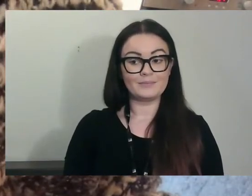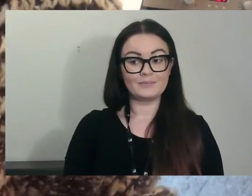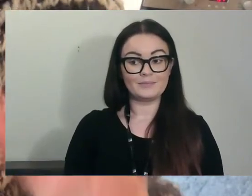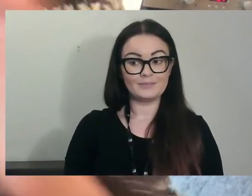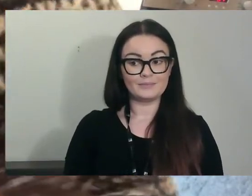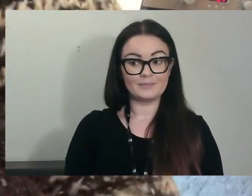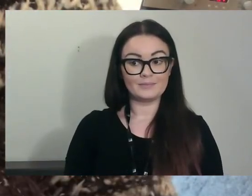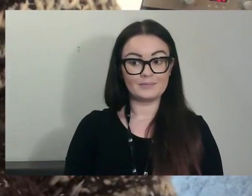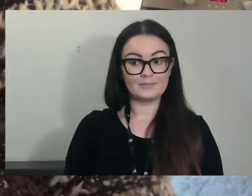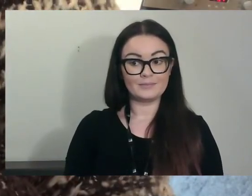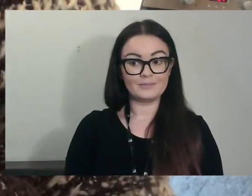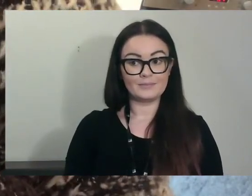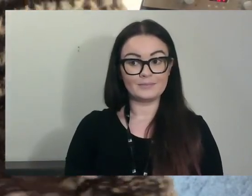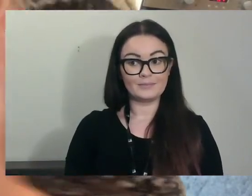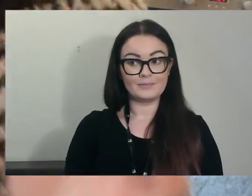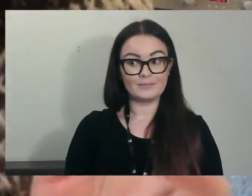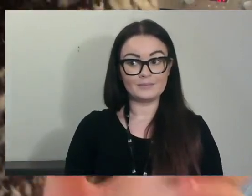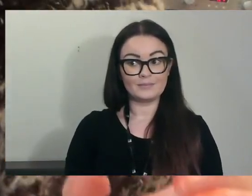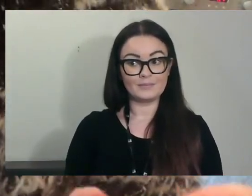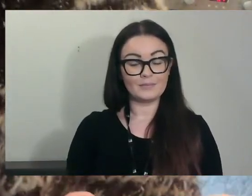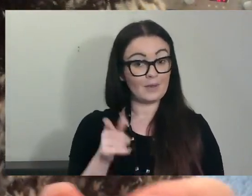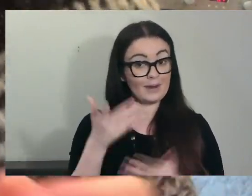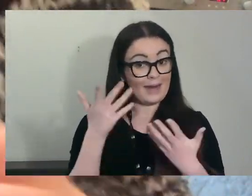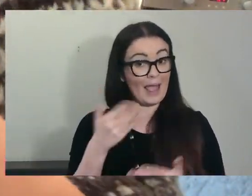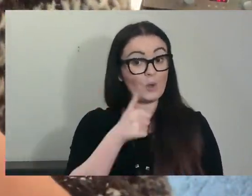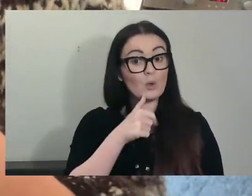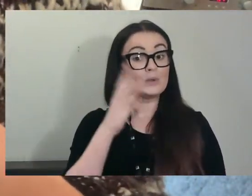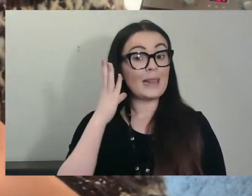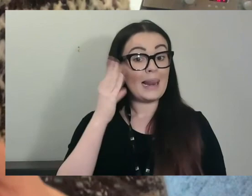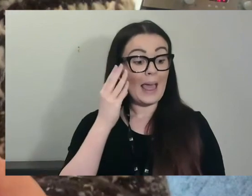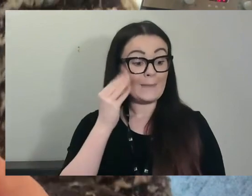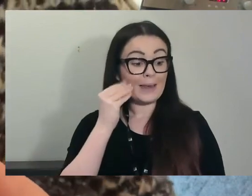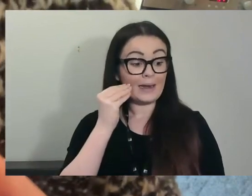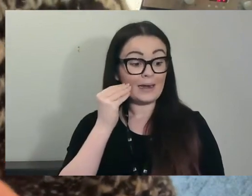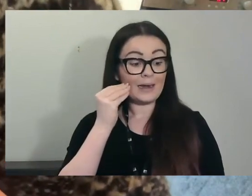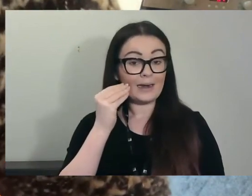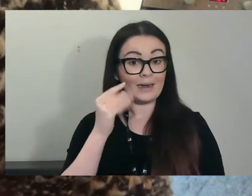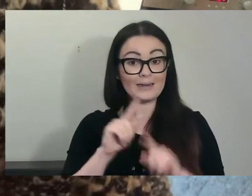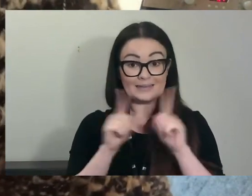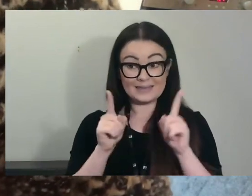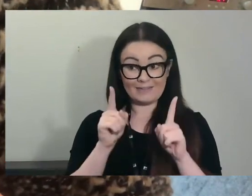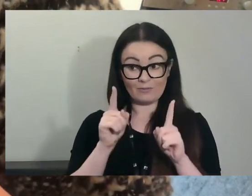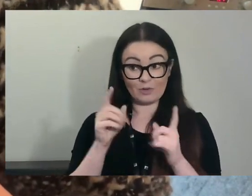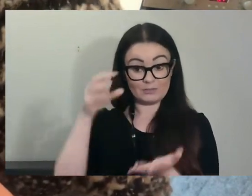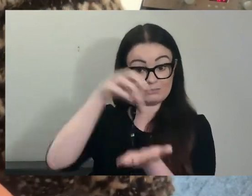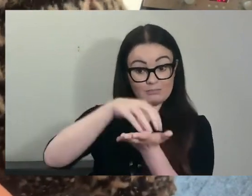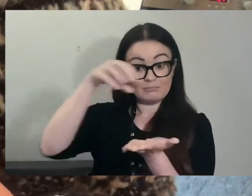that. I'm going to use my lemon. You can get some interesting patterns from lemons and